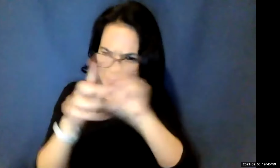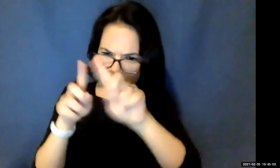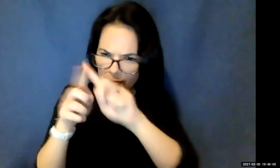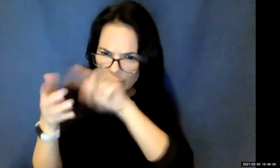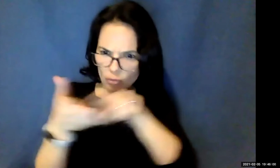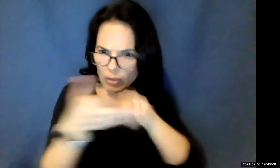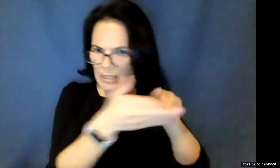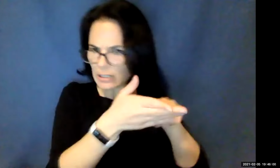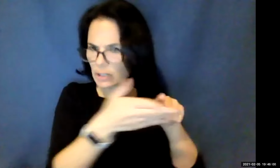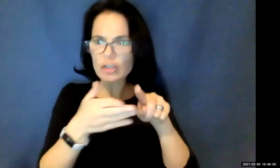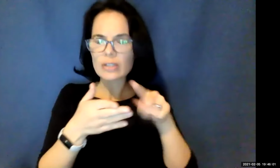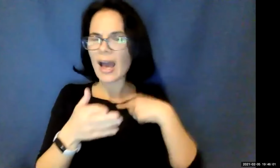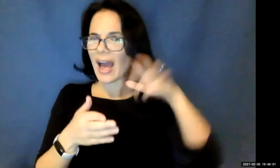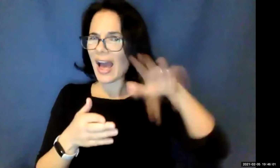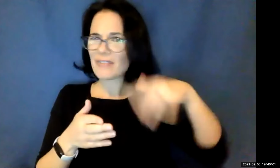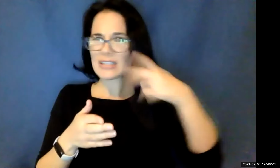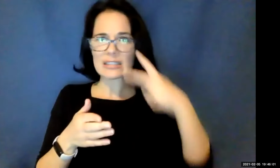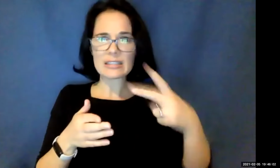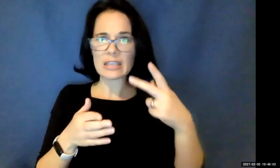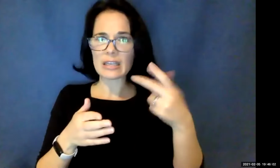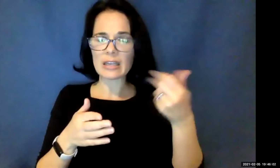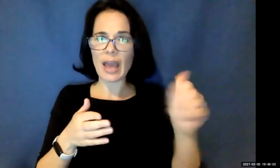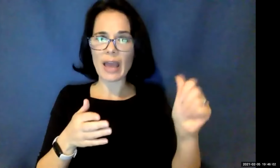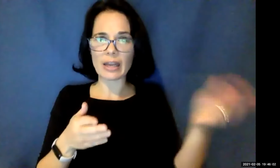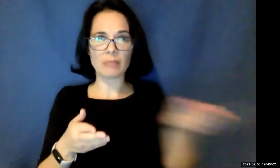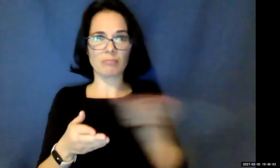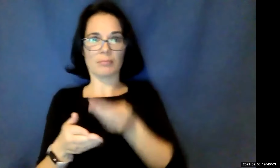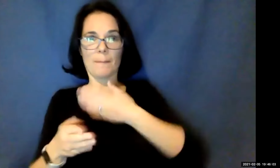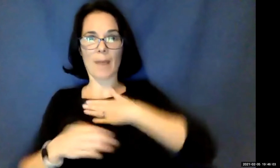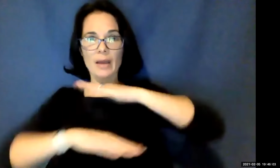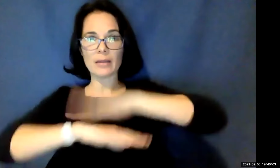not seen anything come across my desk at least about marijuana, I haven’t seen anything